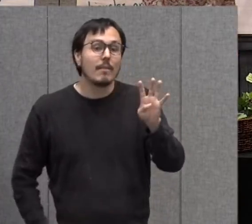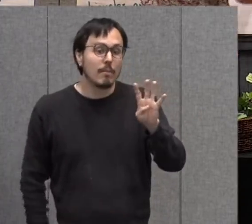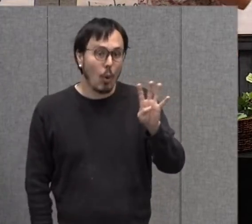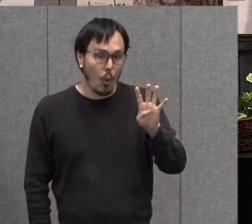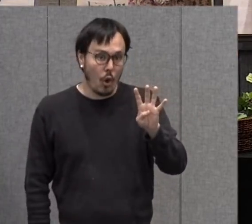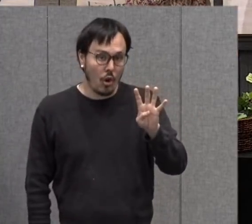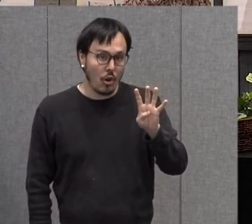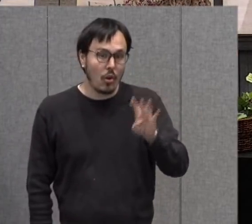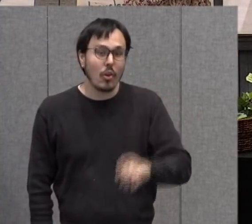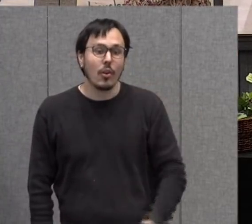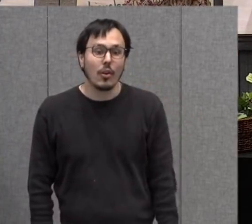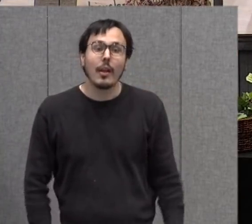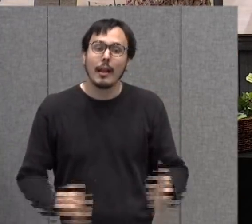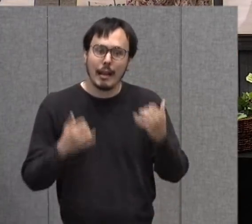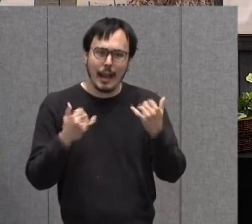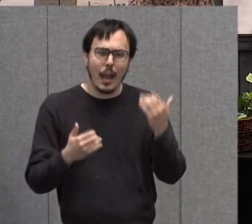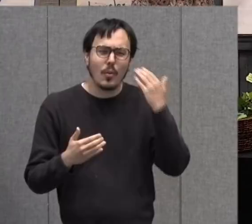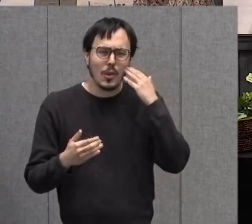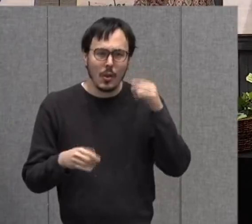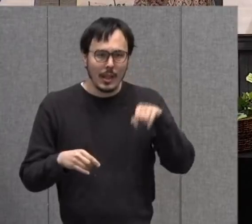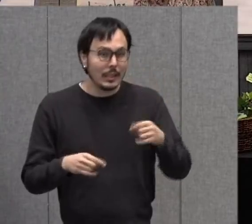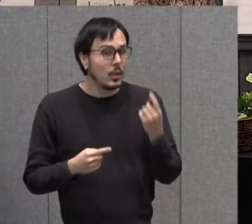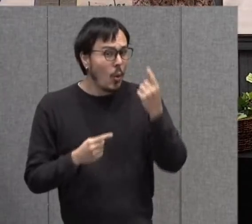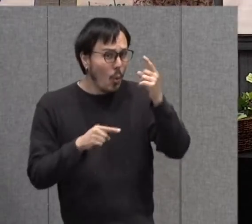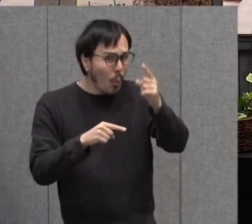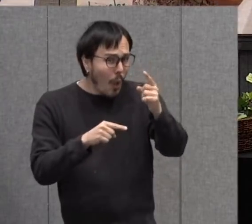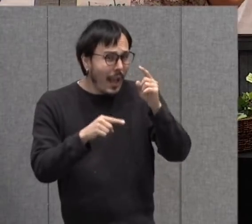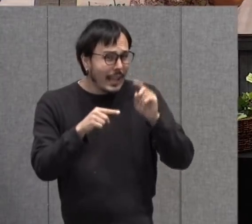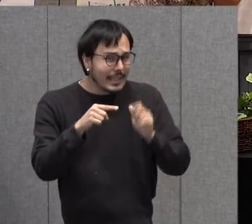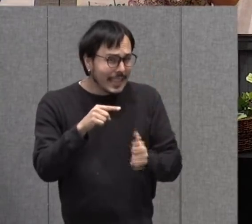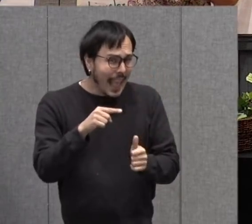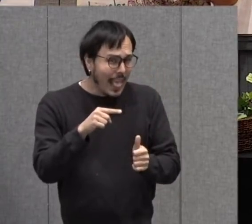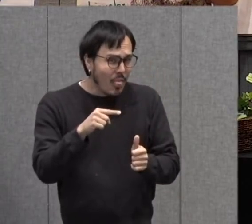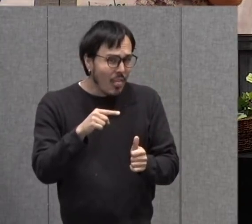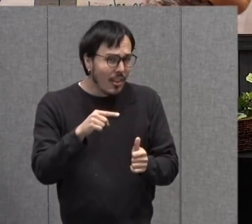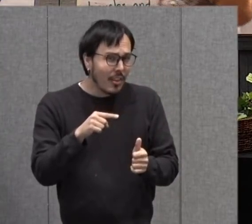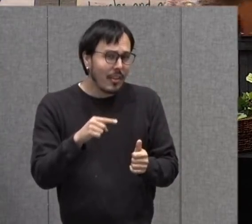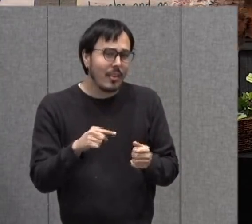All right, well we know that this is only one tenth away but if I was to go to